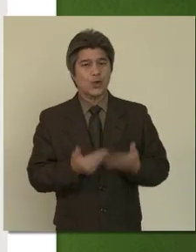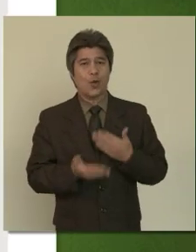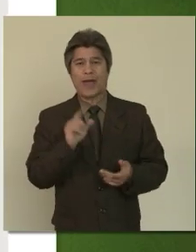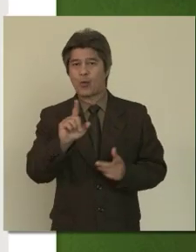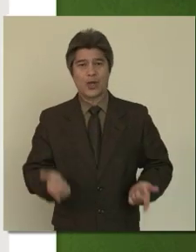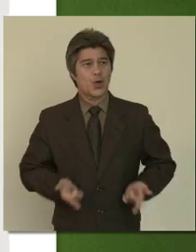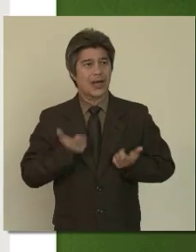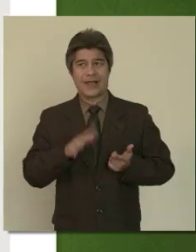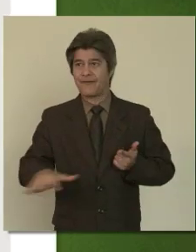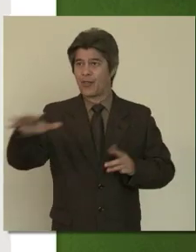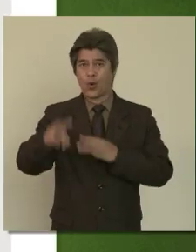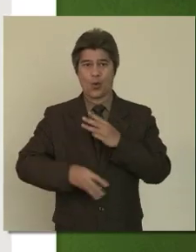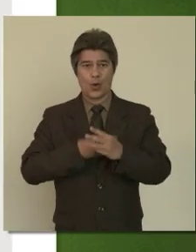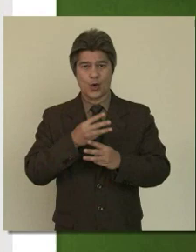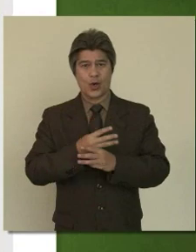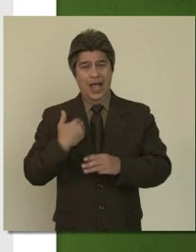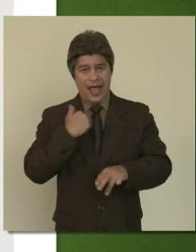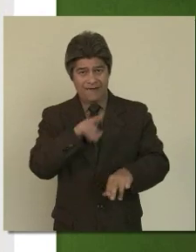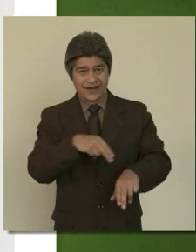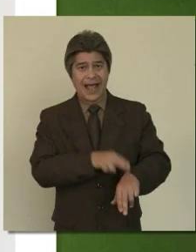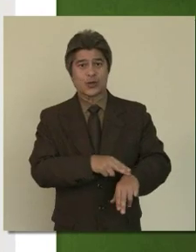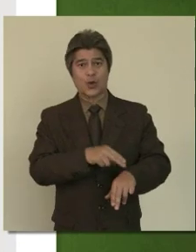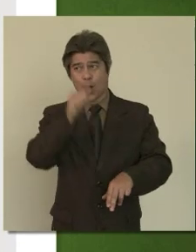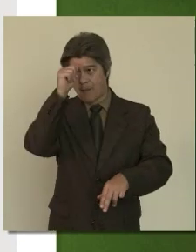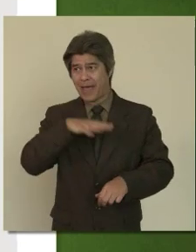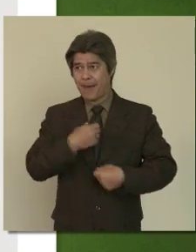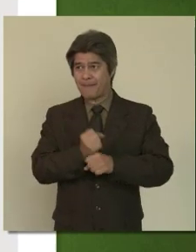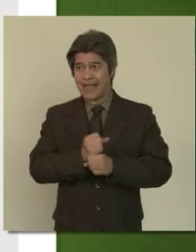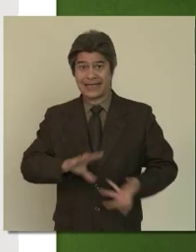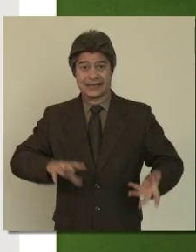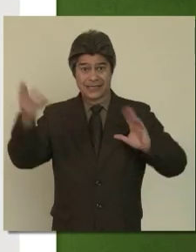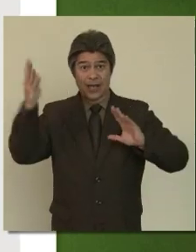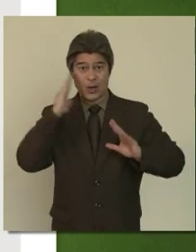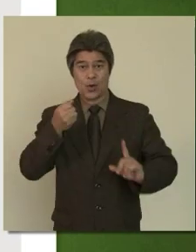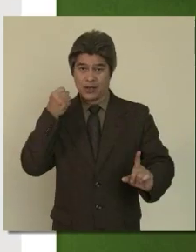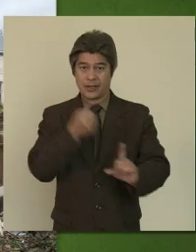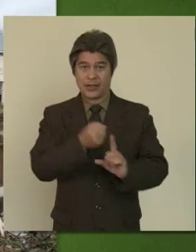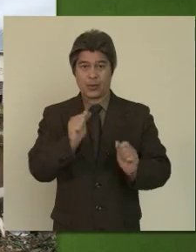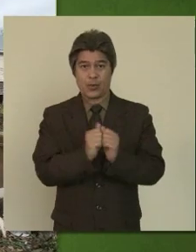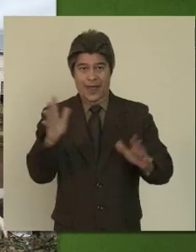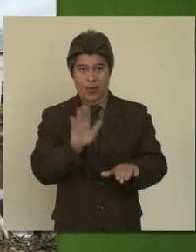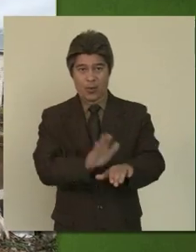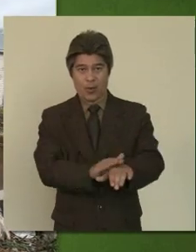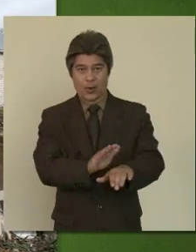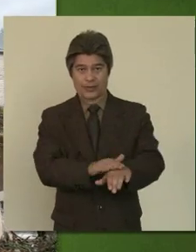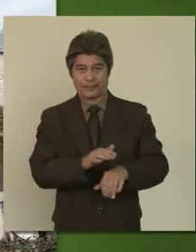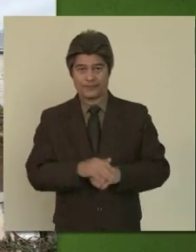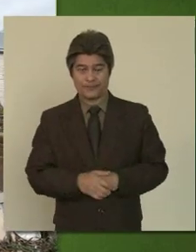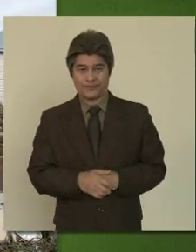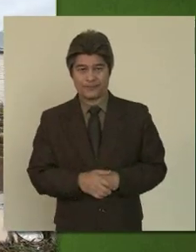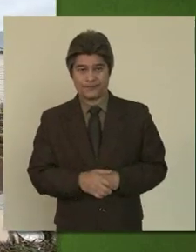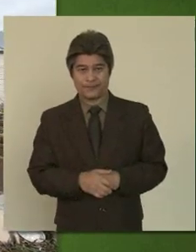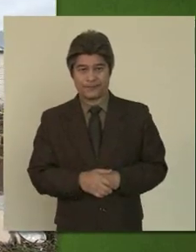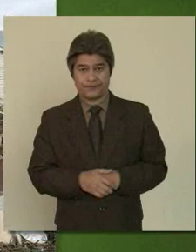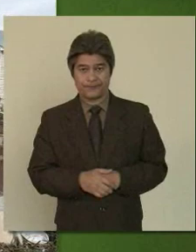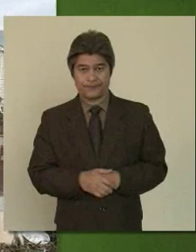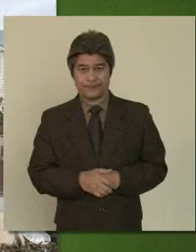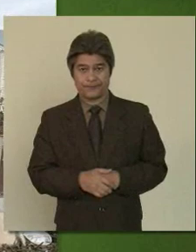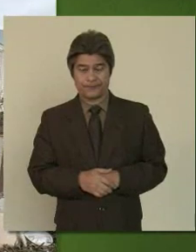No matter where you live in the world, there is a natural or man-made disaster that could strike without warning.